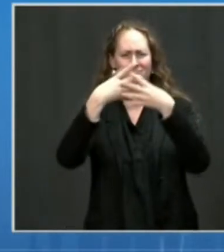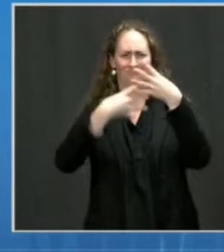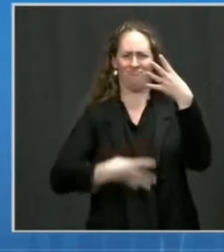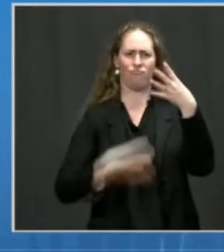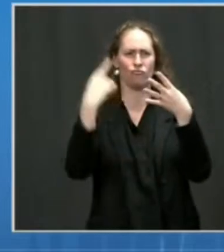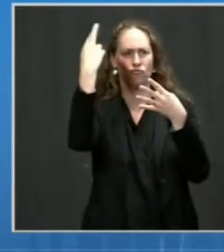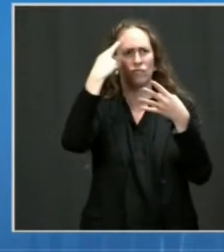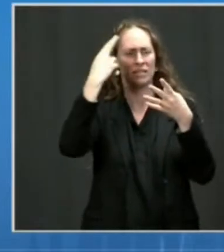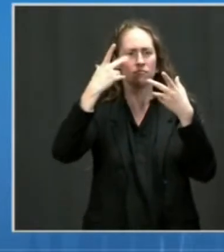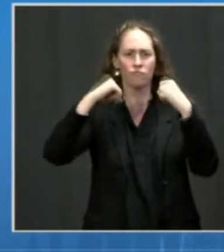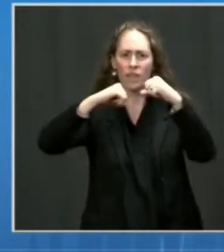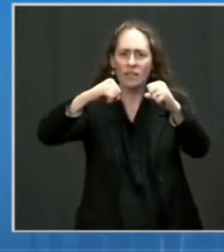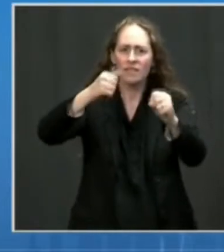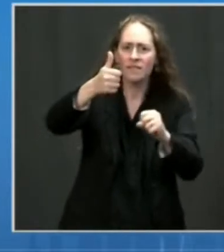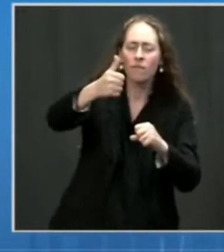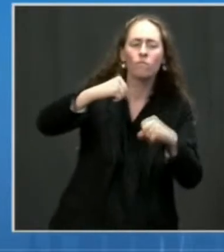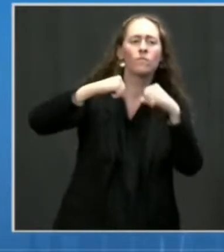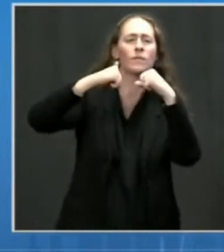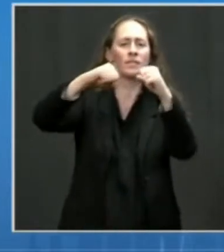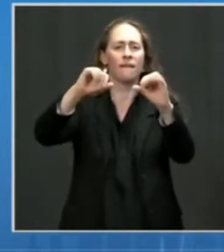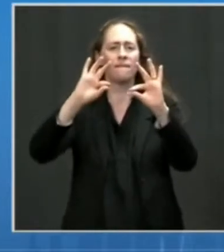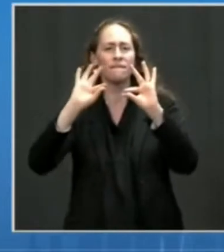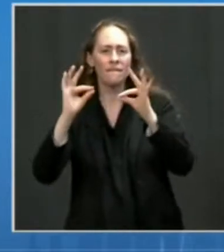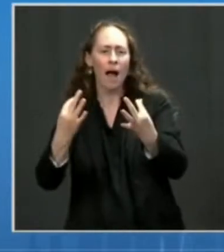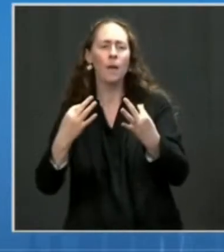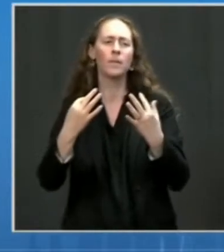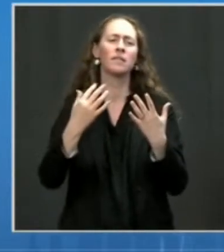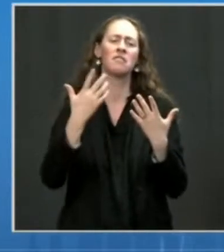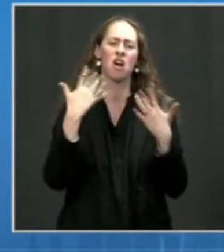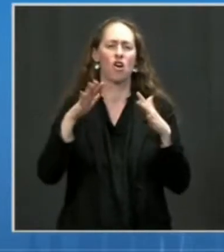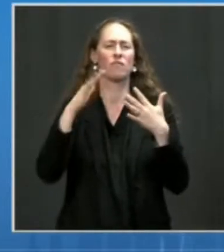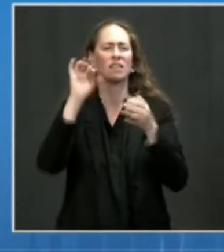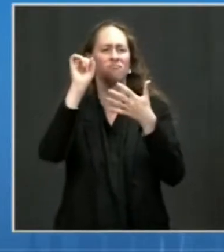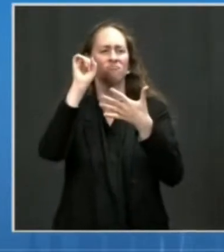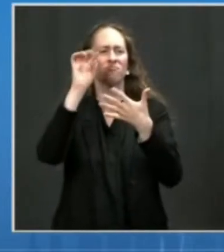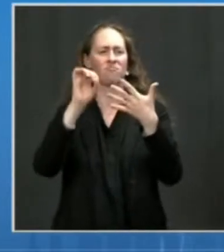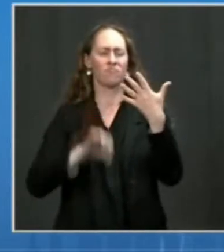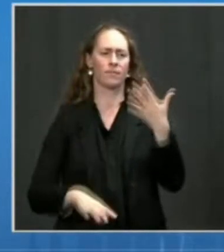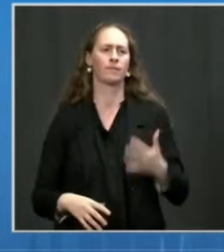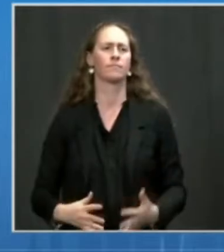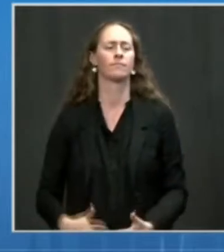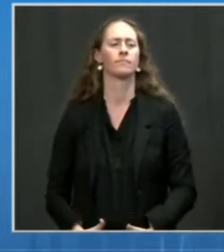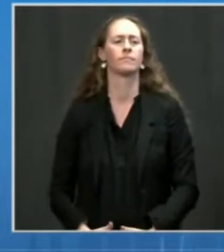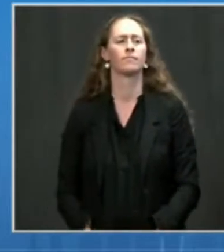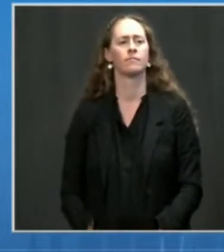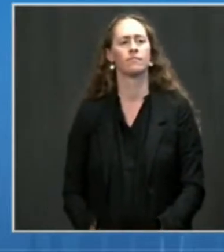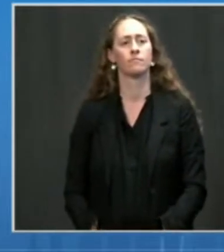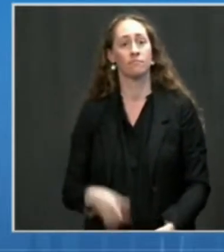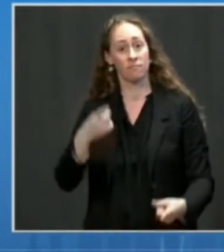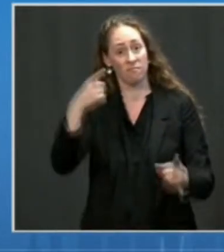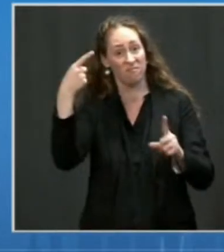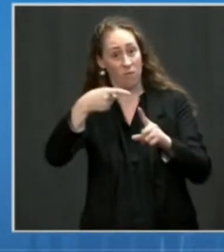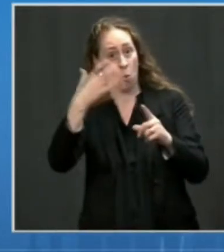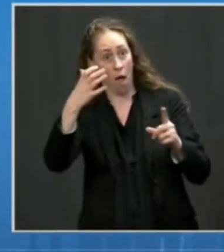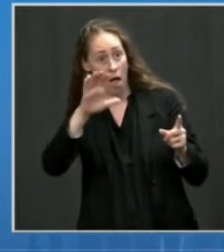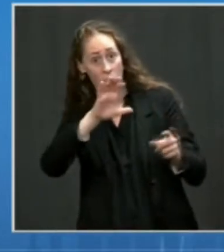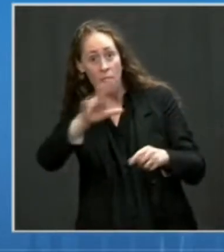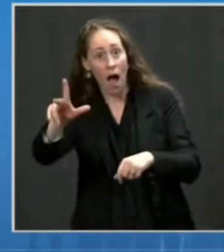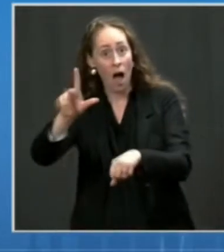VACCINATED. THERE'S SO MANY REASONS TO GET VACCINATED THAT WE'VE TALKED ABOUT, TO PROTECT YOURSELF, TO PROTECT YOUR LOVED ONES, AND